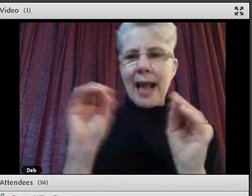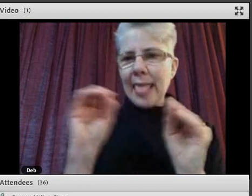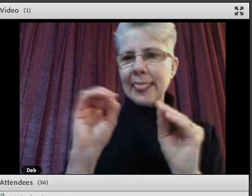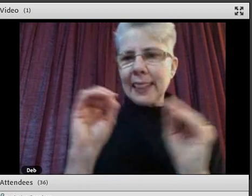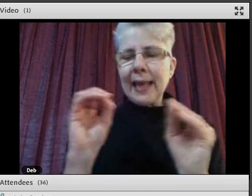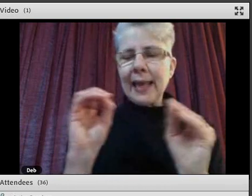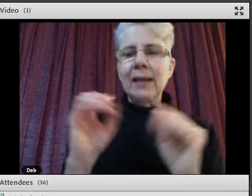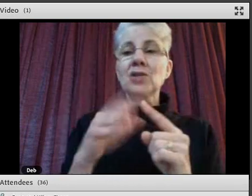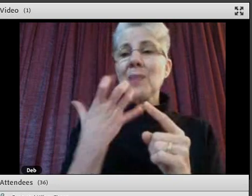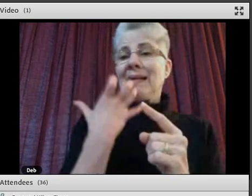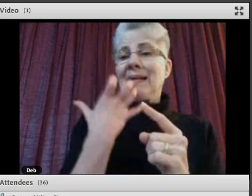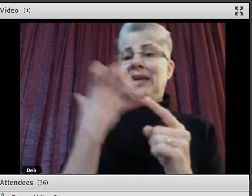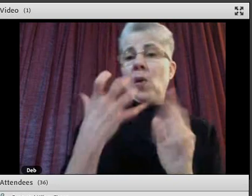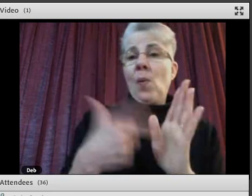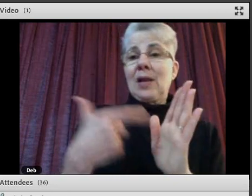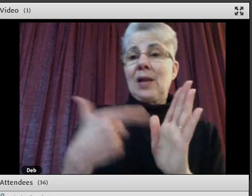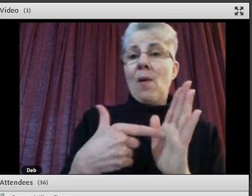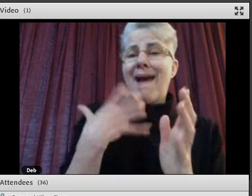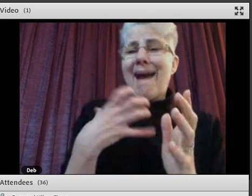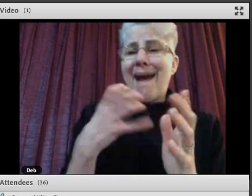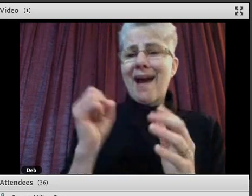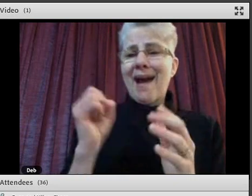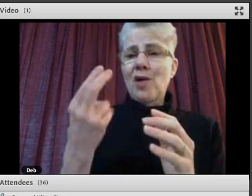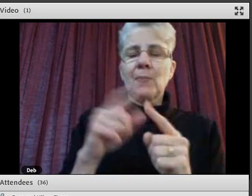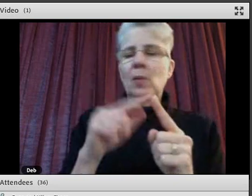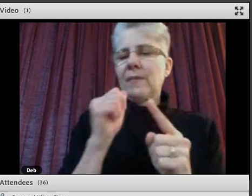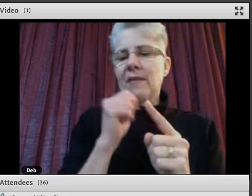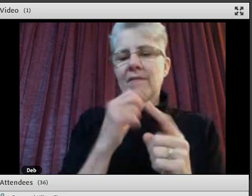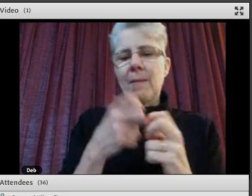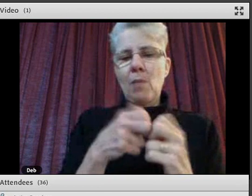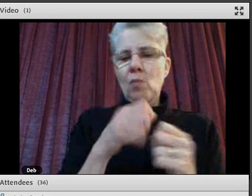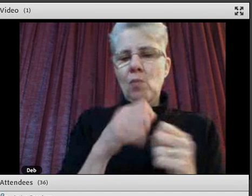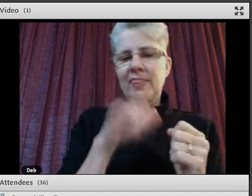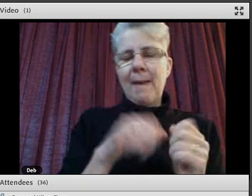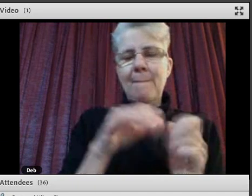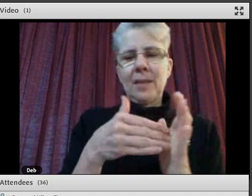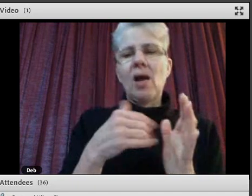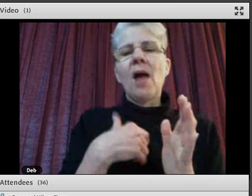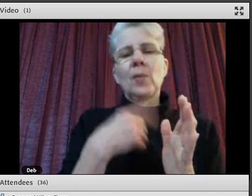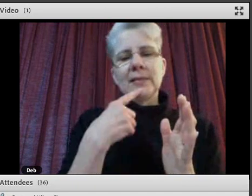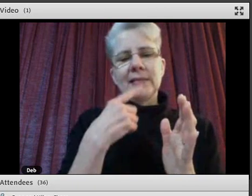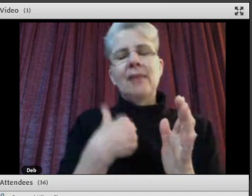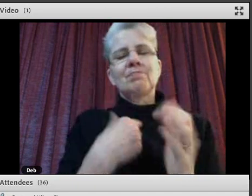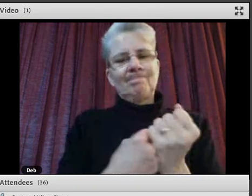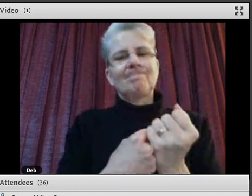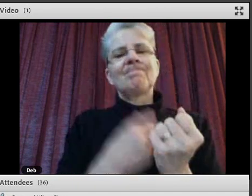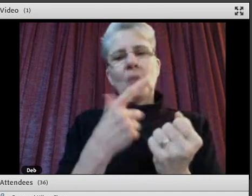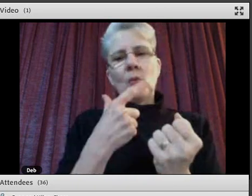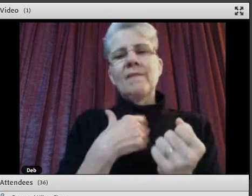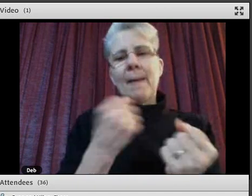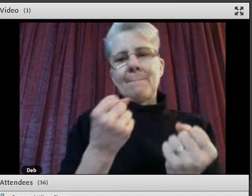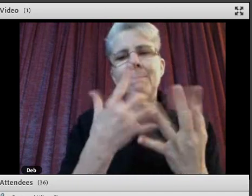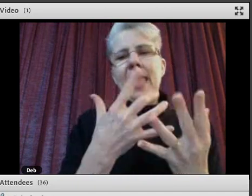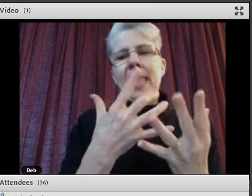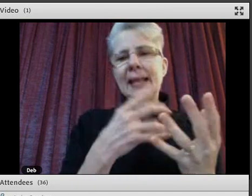But you might hear a little yelp from time to time. We have never had an issue with this one. Hilary: Yeah, I really would say we've had many little